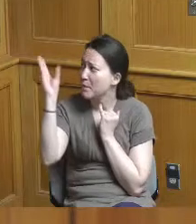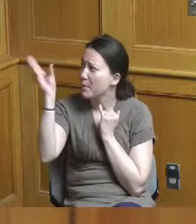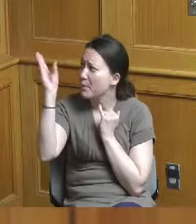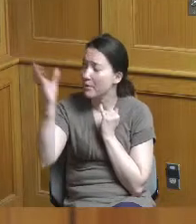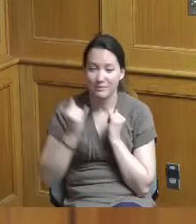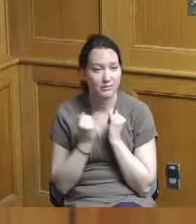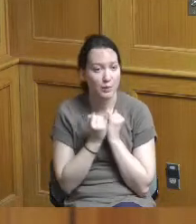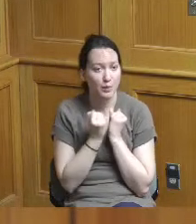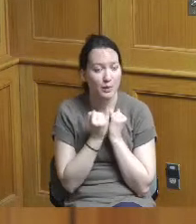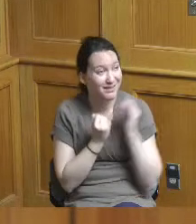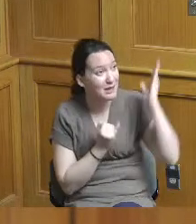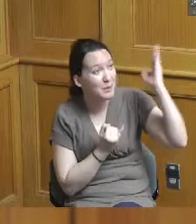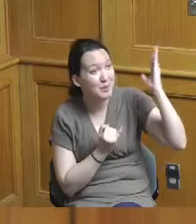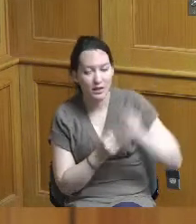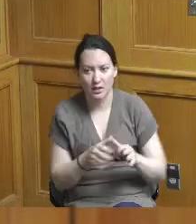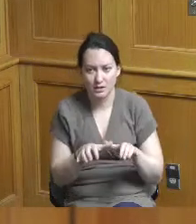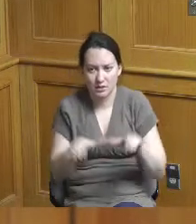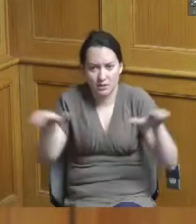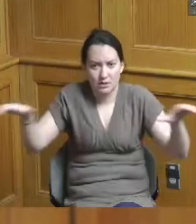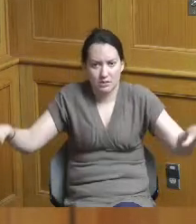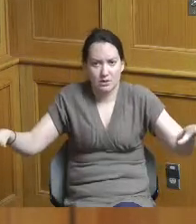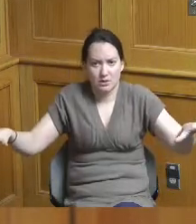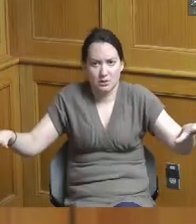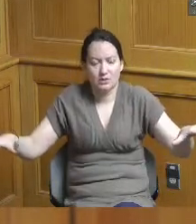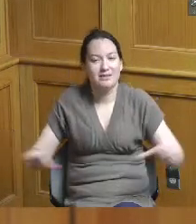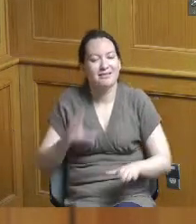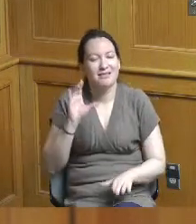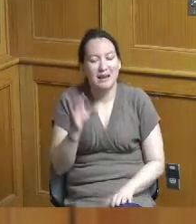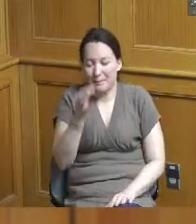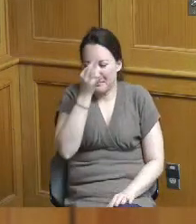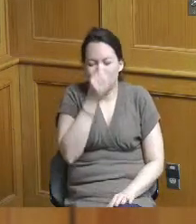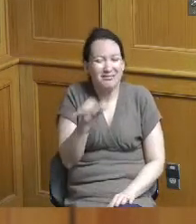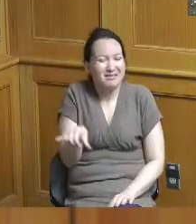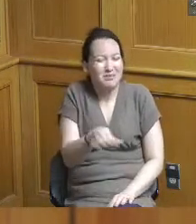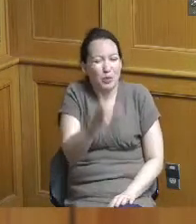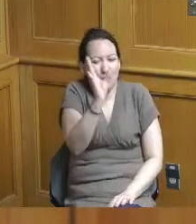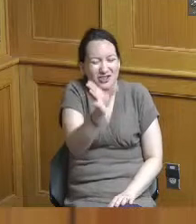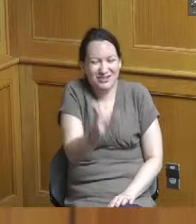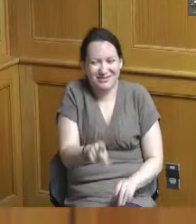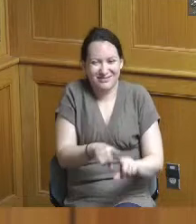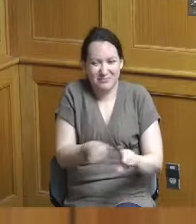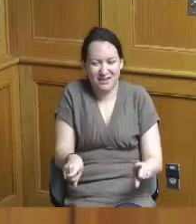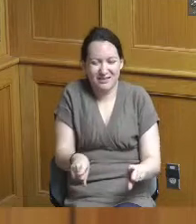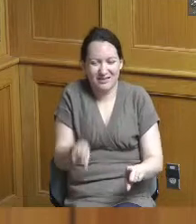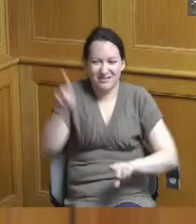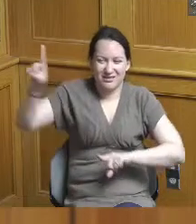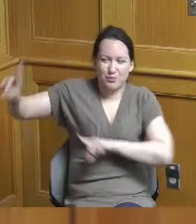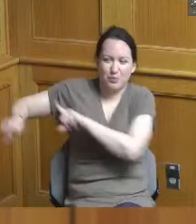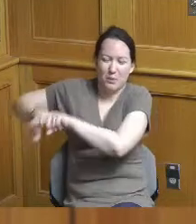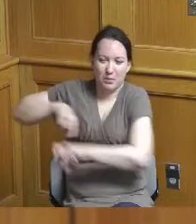at one place and then a similar presentation happening at another place and yet we don't